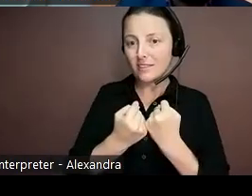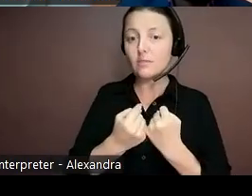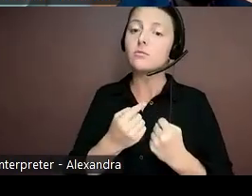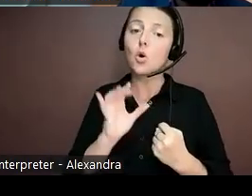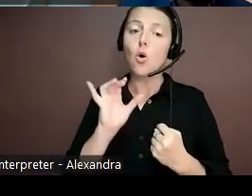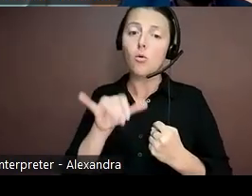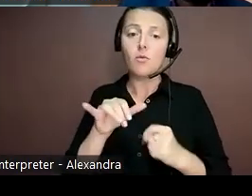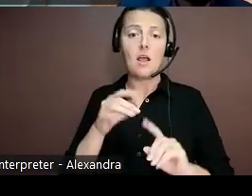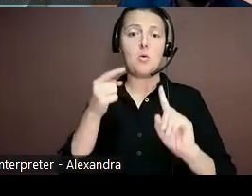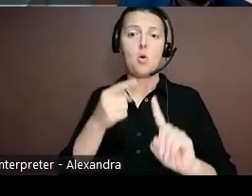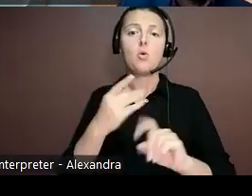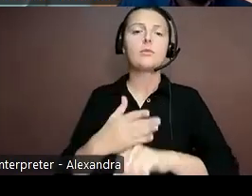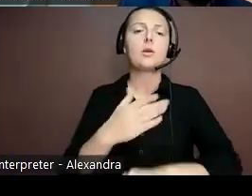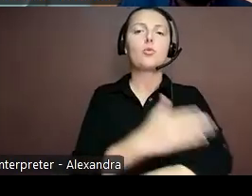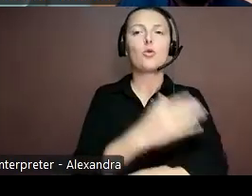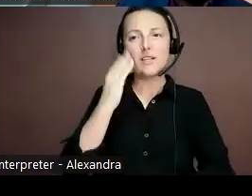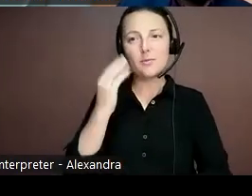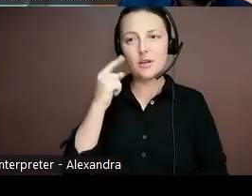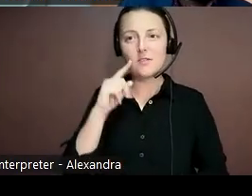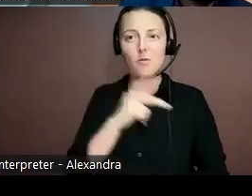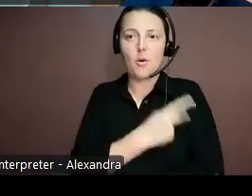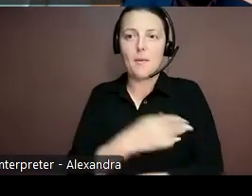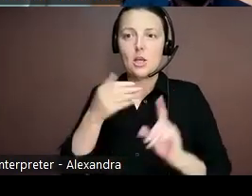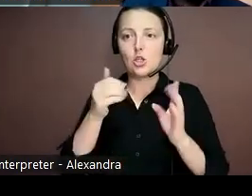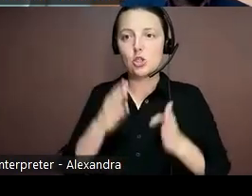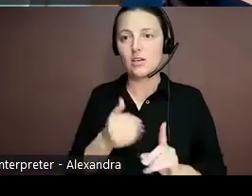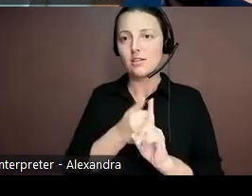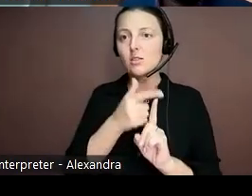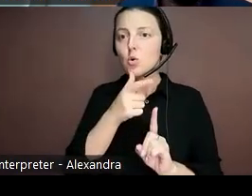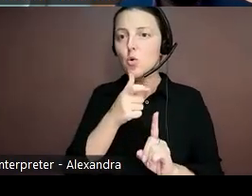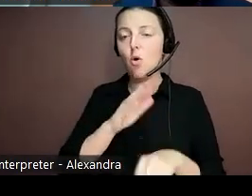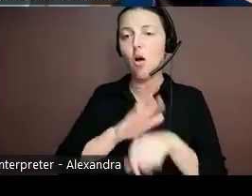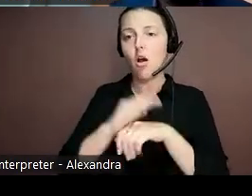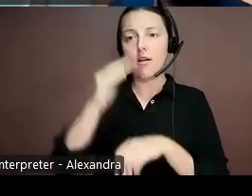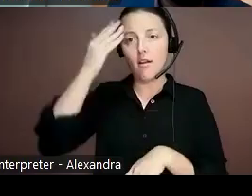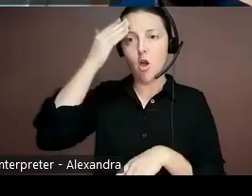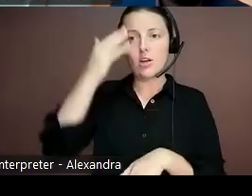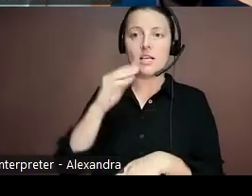uh disorders and try to decrease their length of stay. We don't have an inatient unit that's